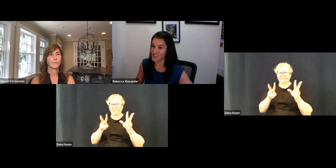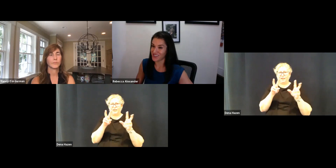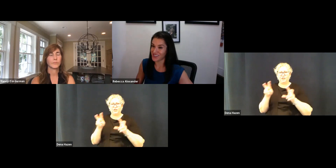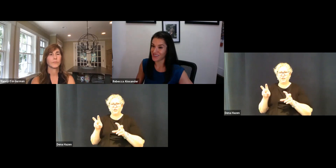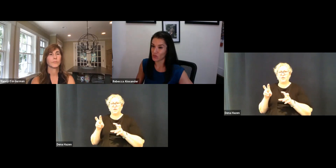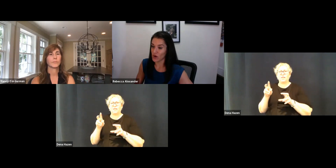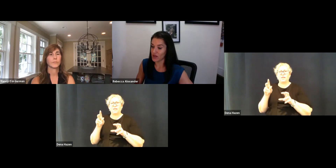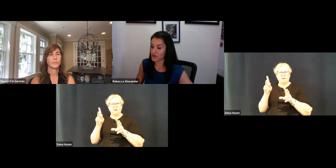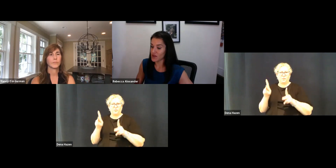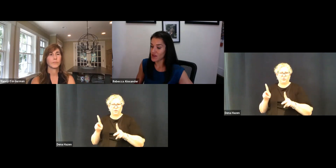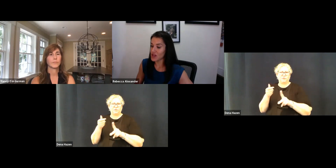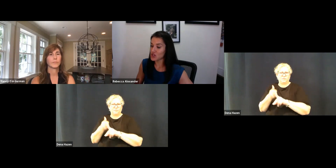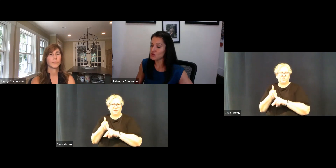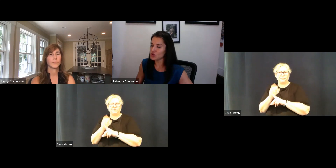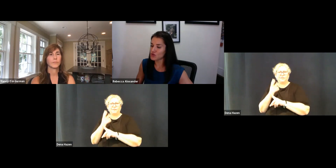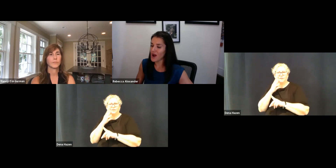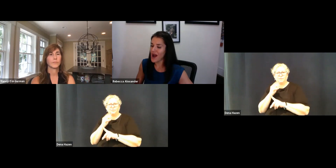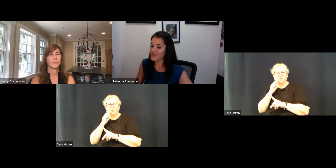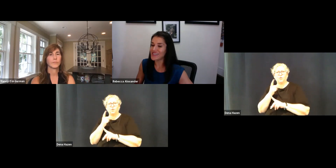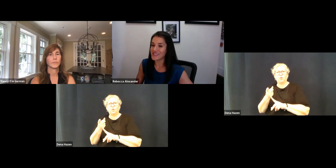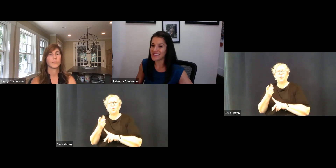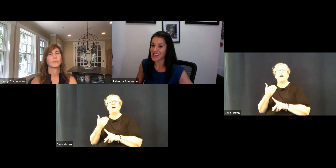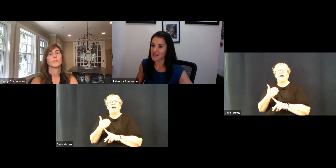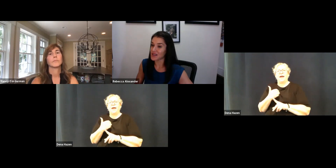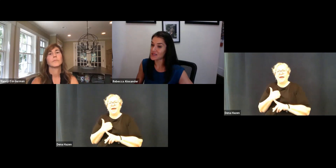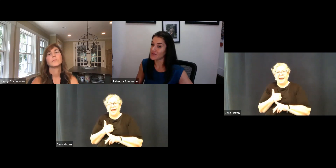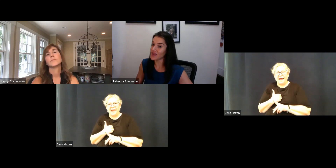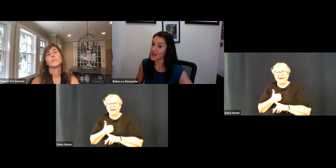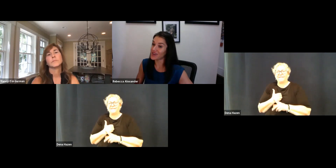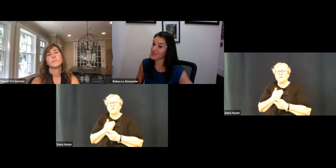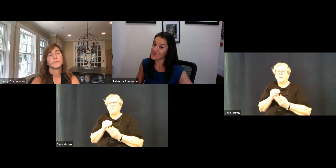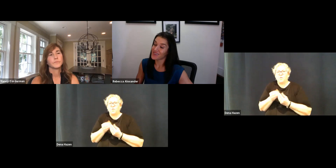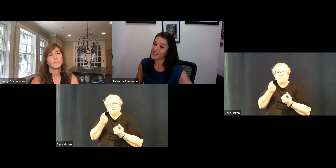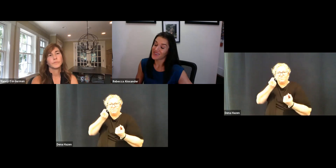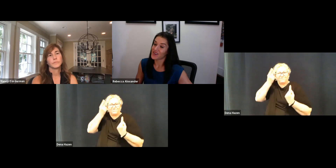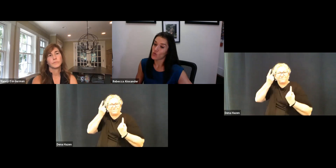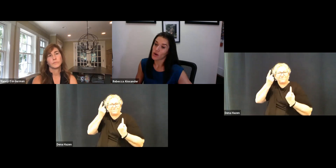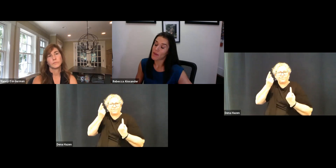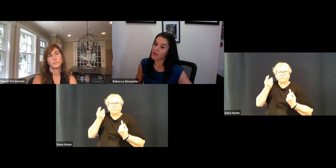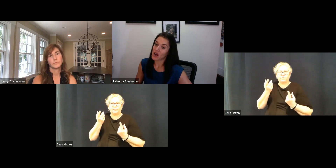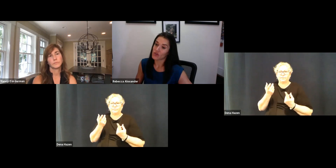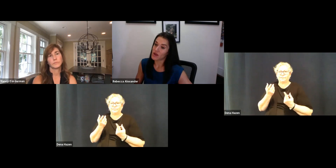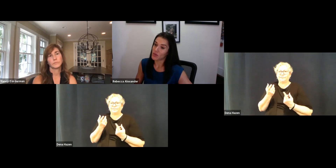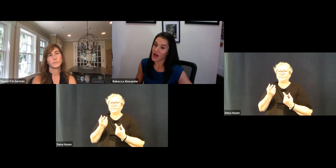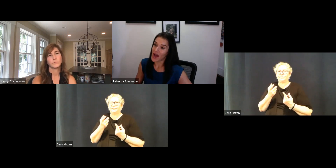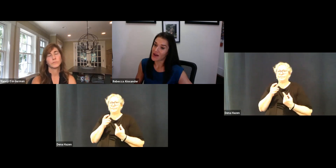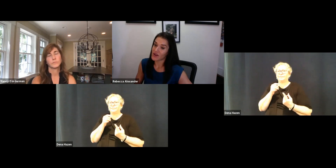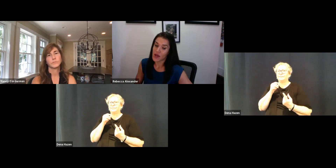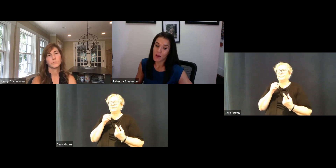dealing with, that you do have an insight that is unlike what maybe other people have.